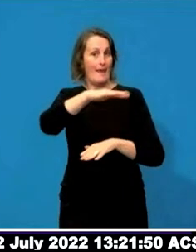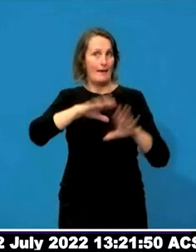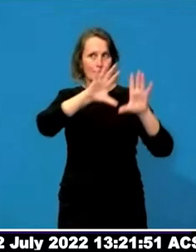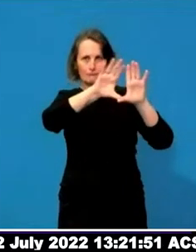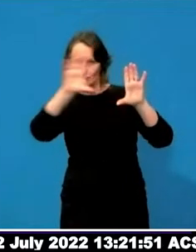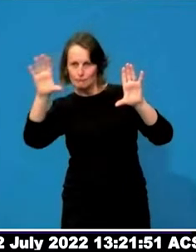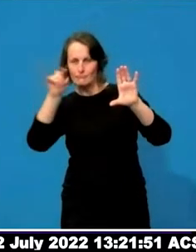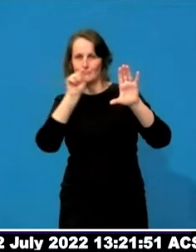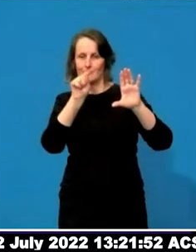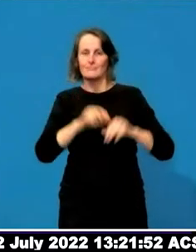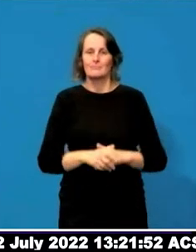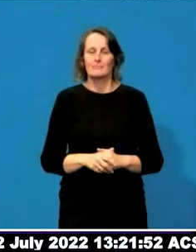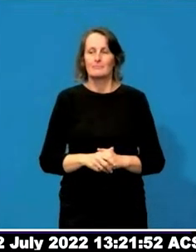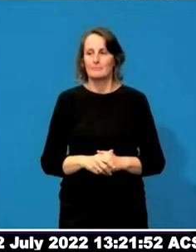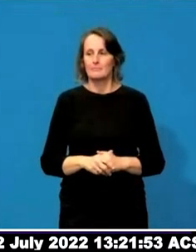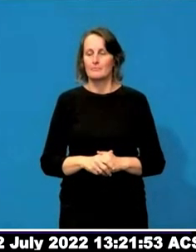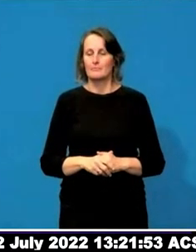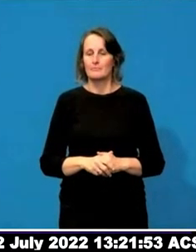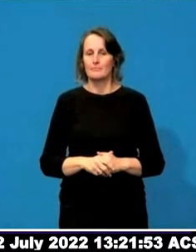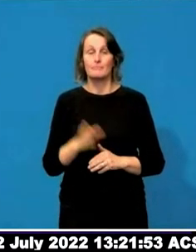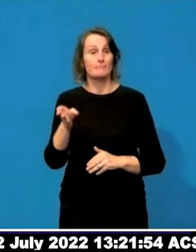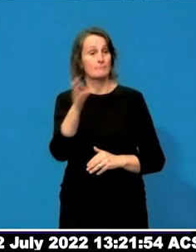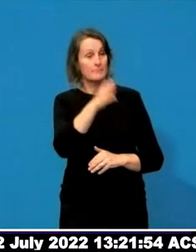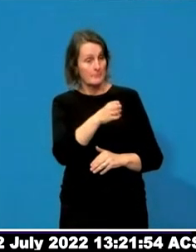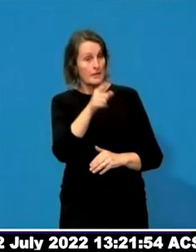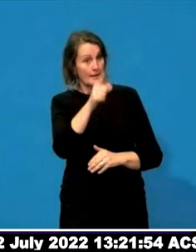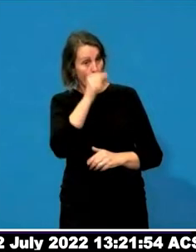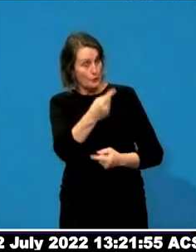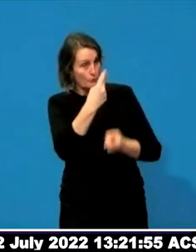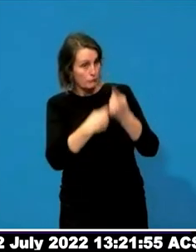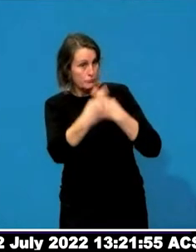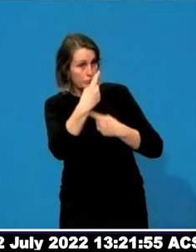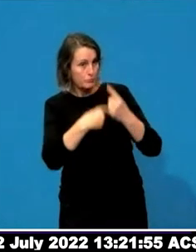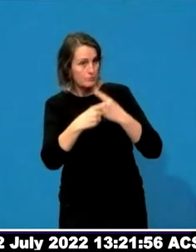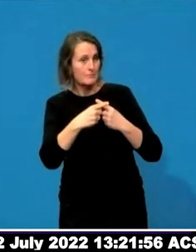MS McMAHON: Thank you, Mrs Smith. Ms McRae, could you provide a brief overview of NPYWC's work,